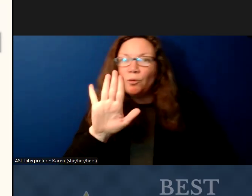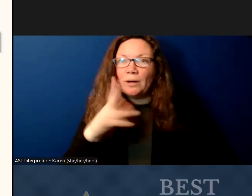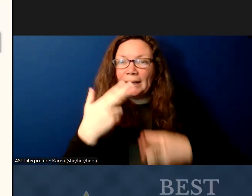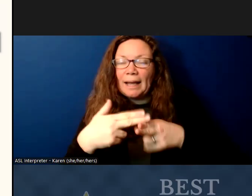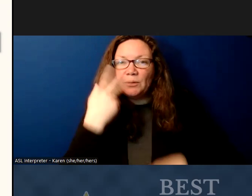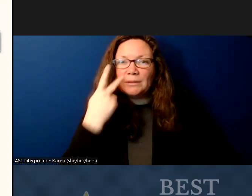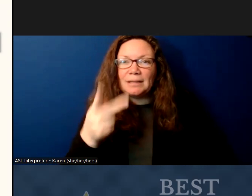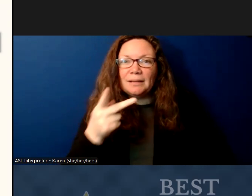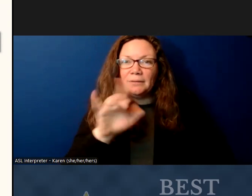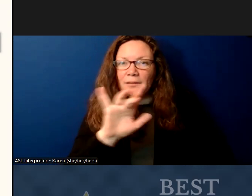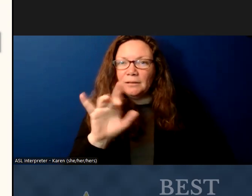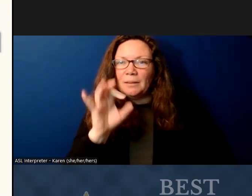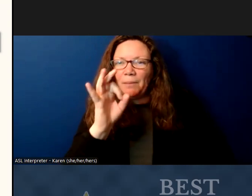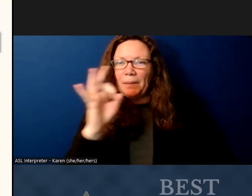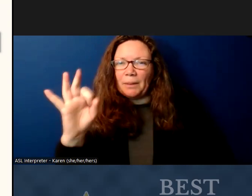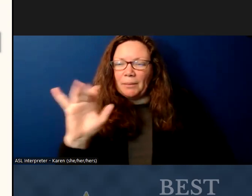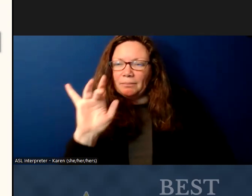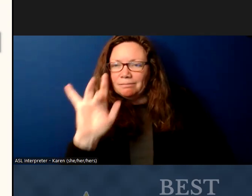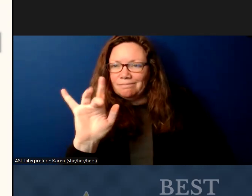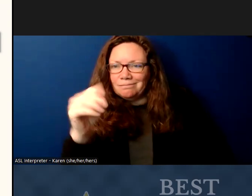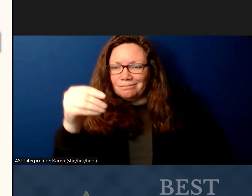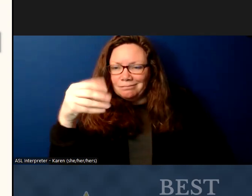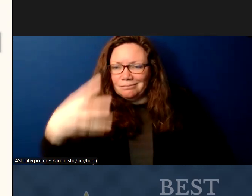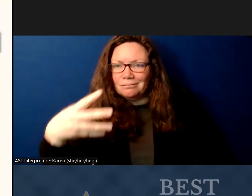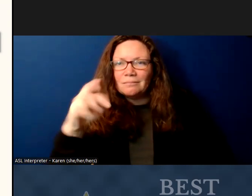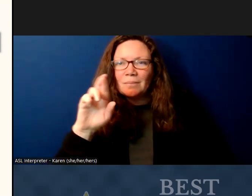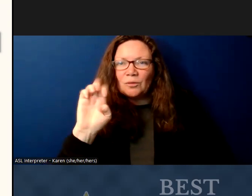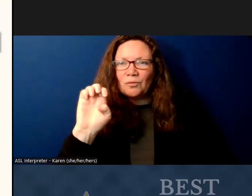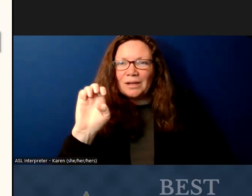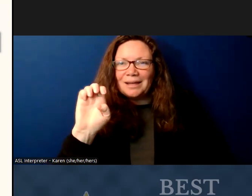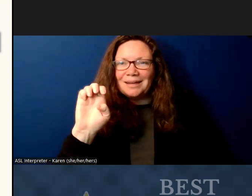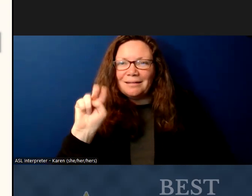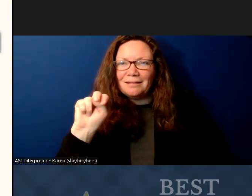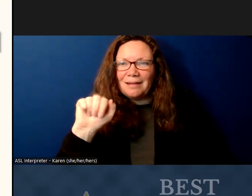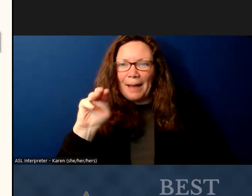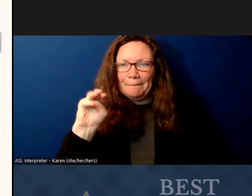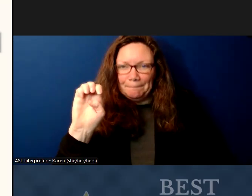Then select rename. Once the pop up box opens, enter your full first and last name.